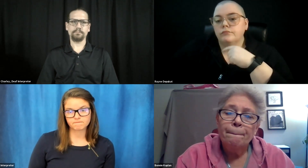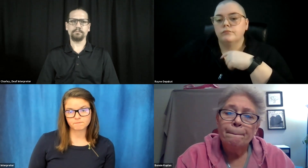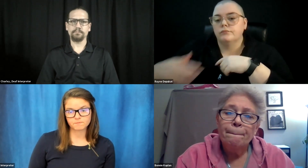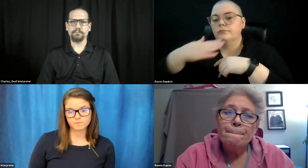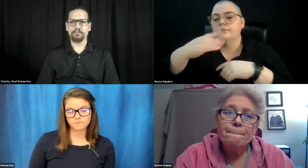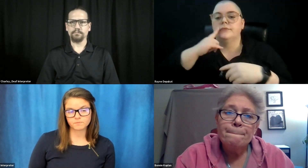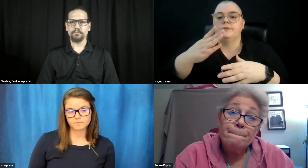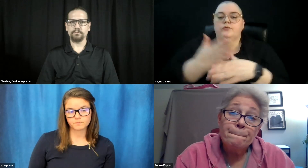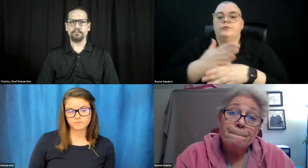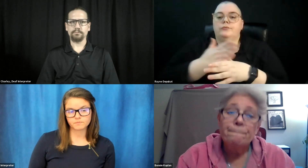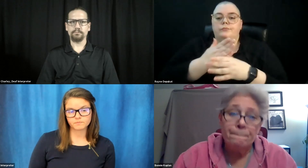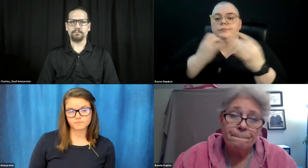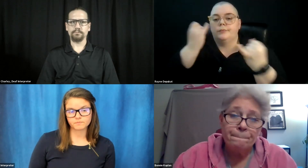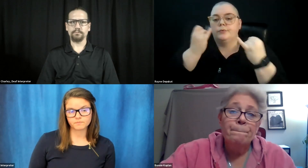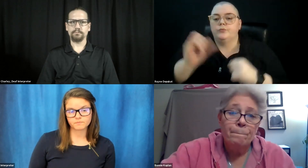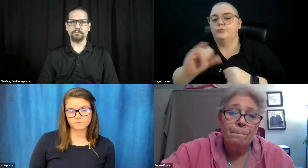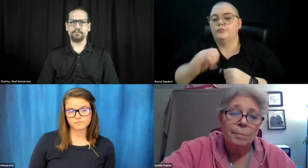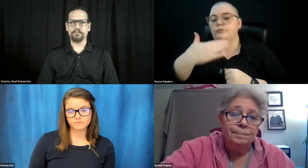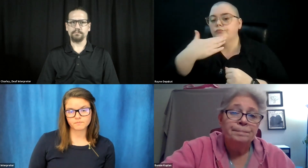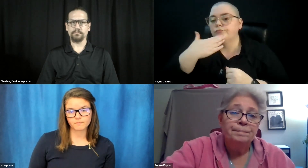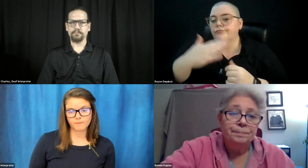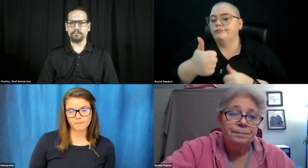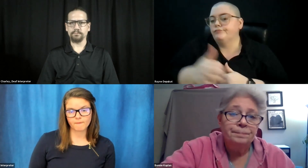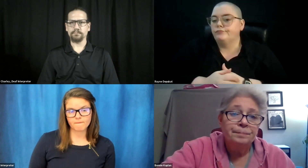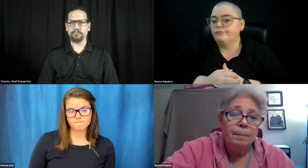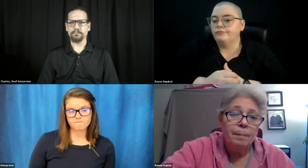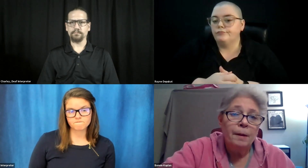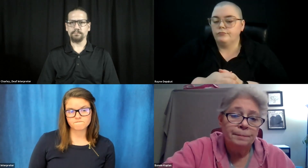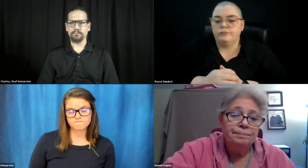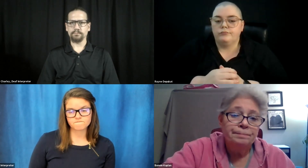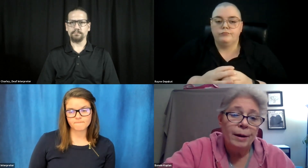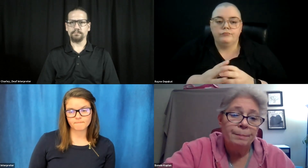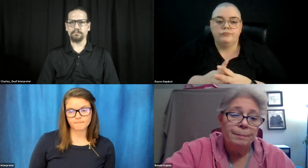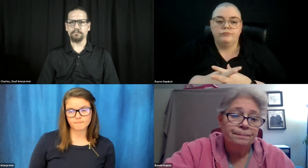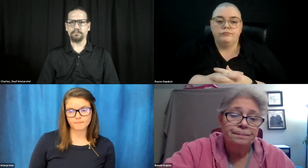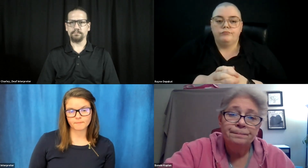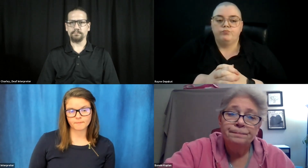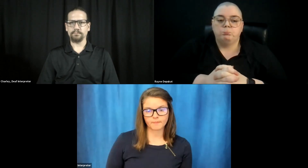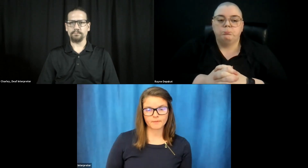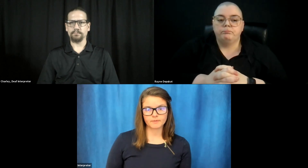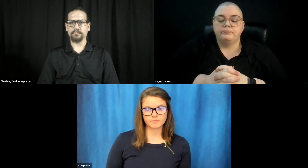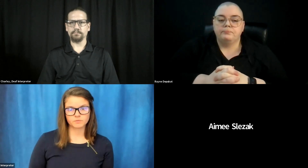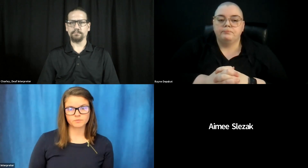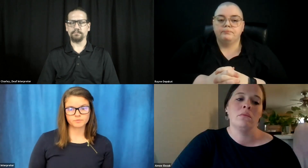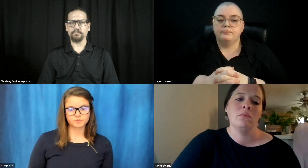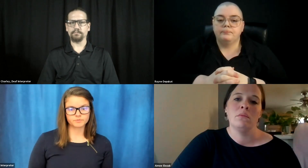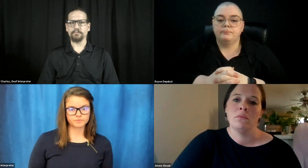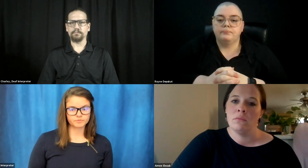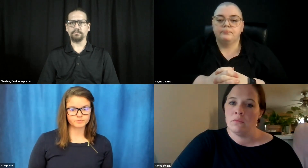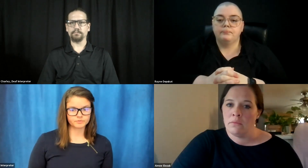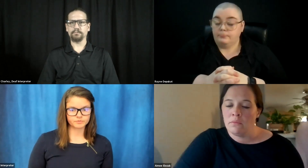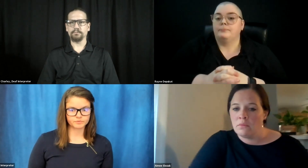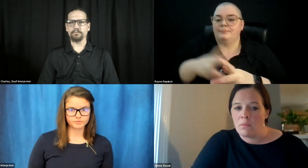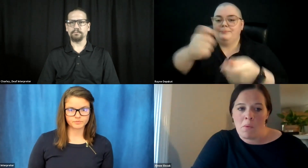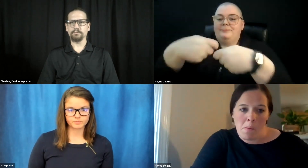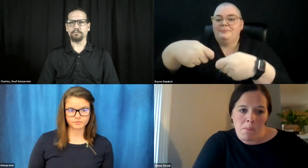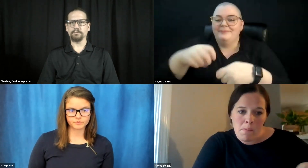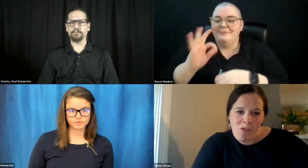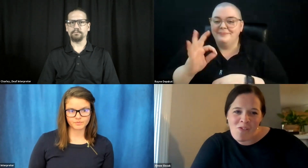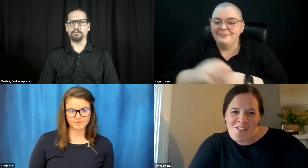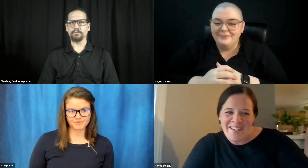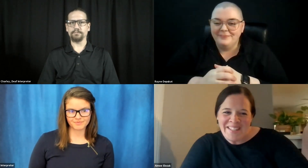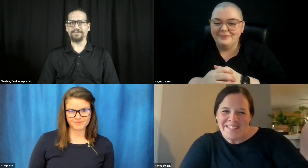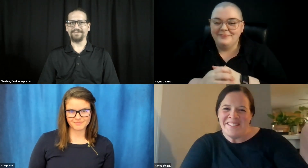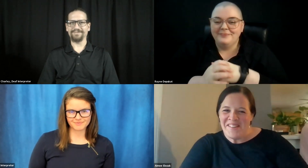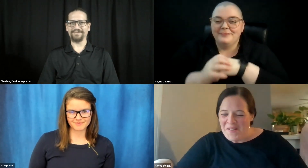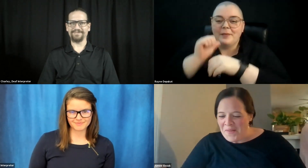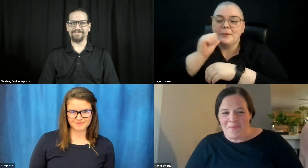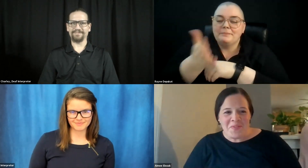Understandably, thank you for sharing your ideas. Thank you,